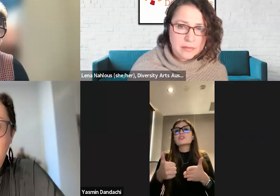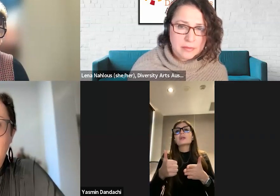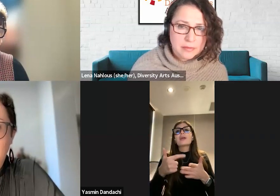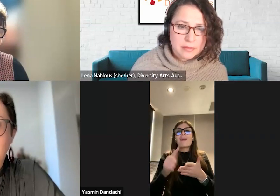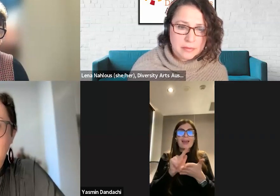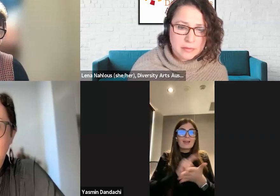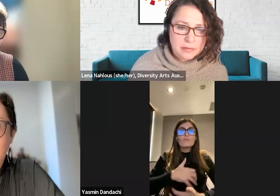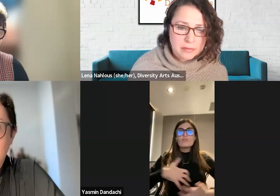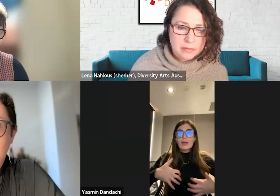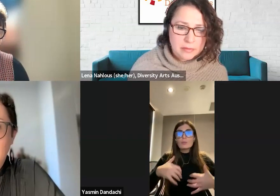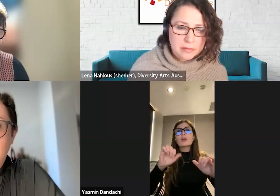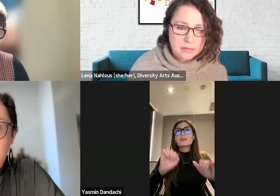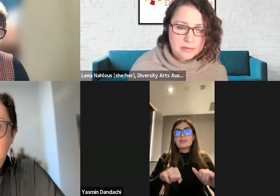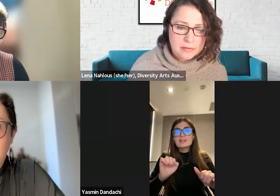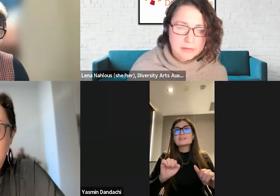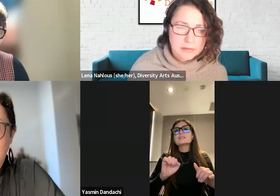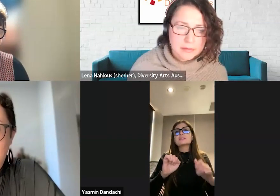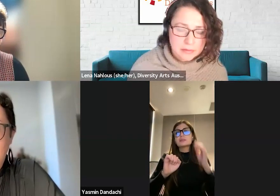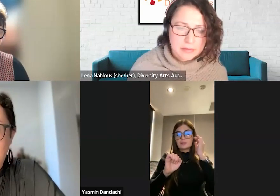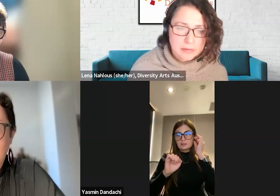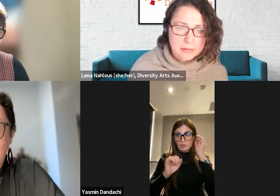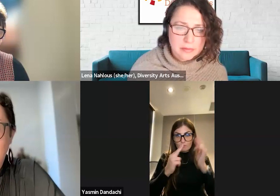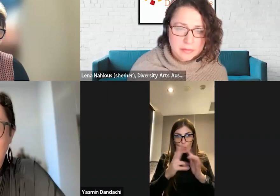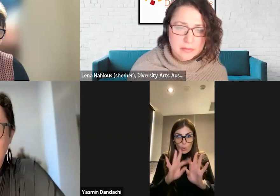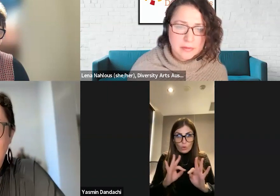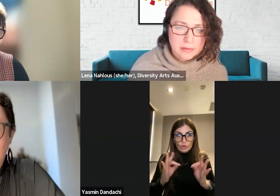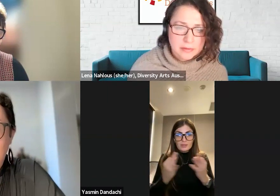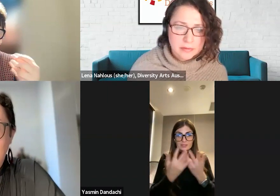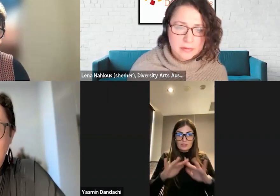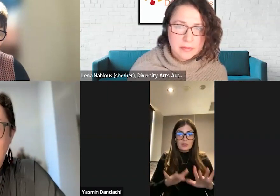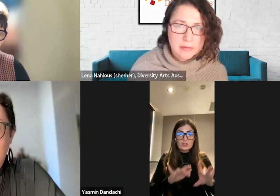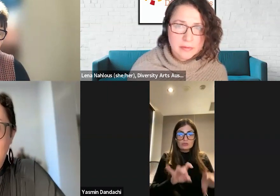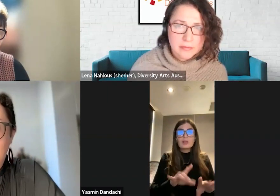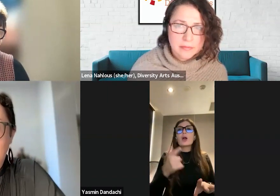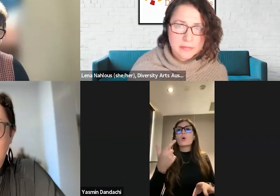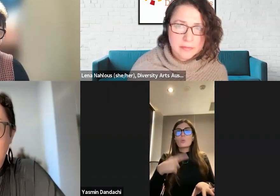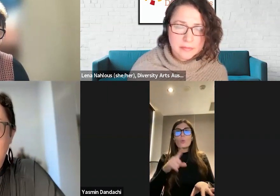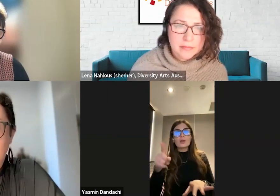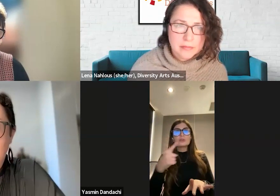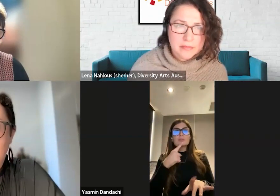for organizations in Australia because... And you made a point about language that there is so much